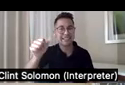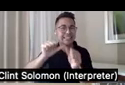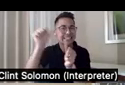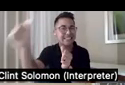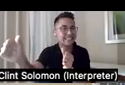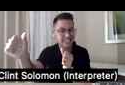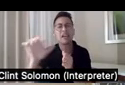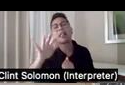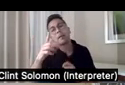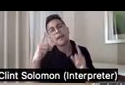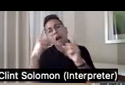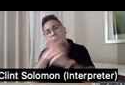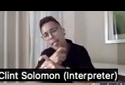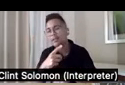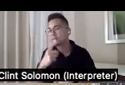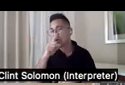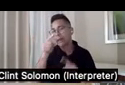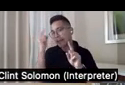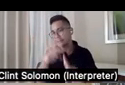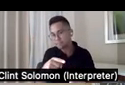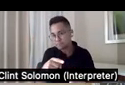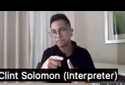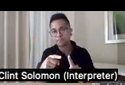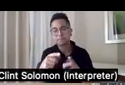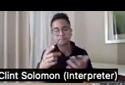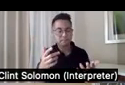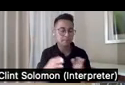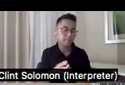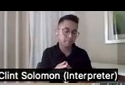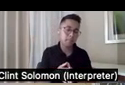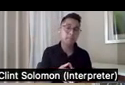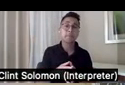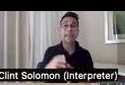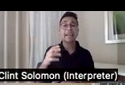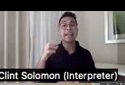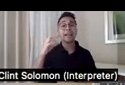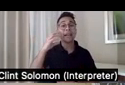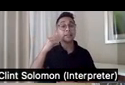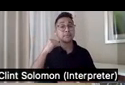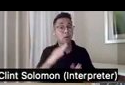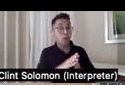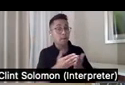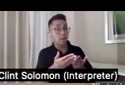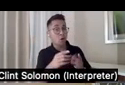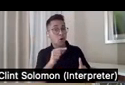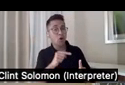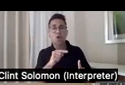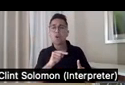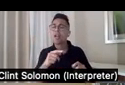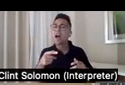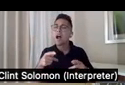but one of the basic ideas i want to connect to is experience books allow us to reference and share